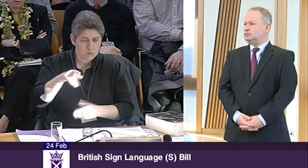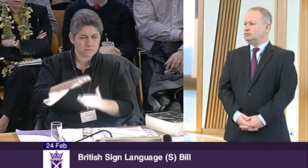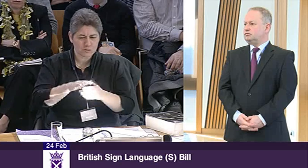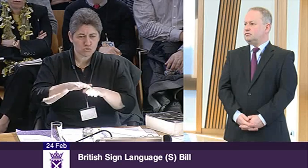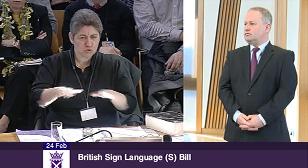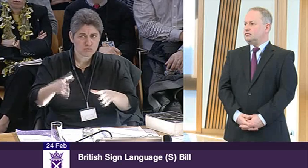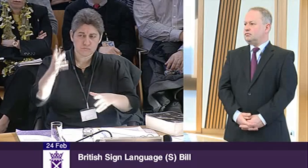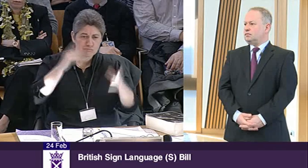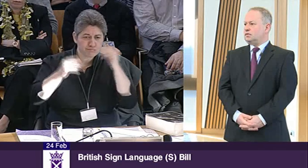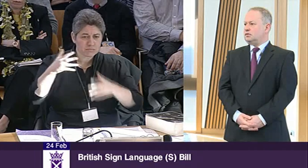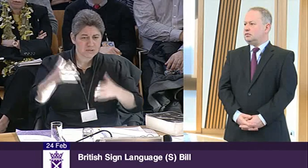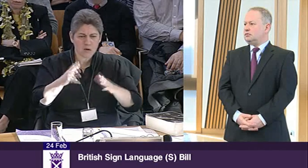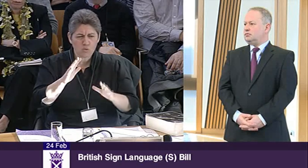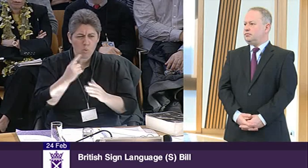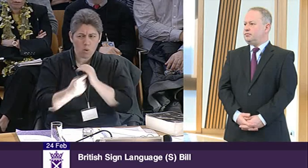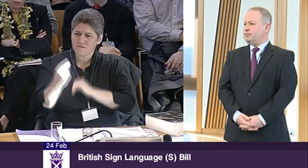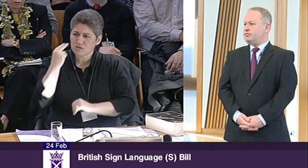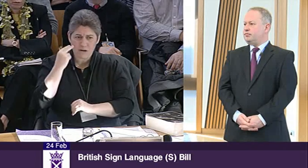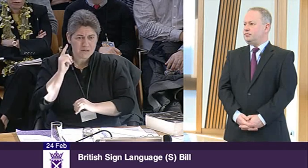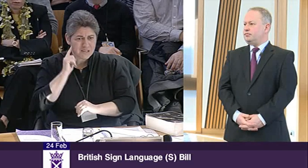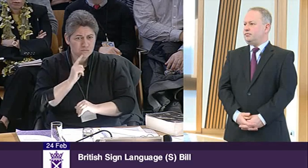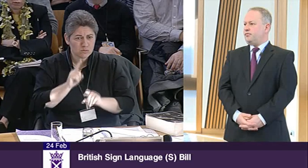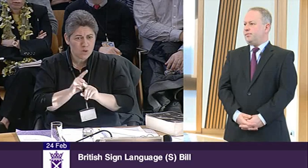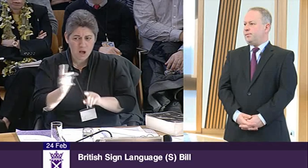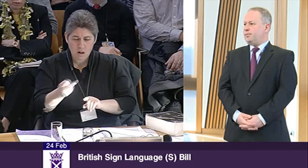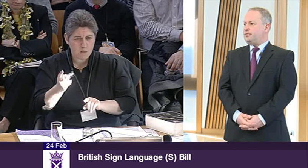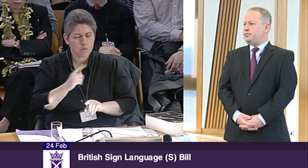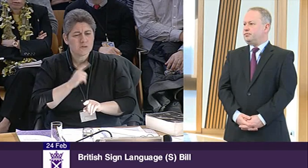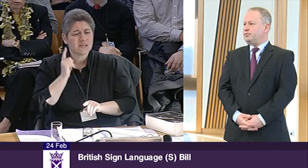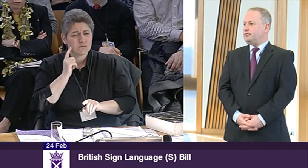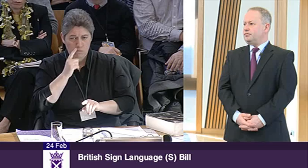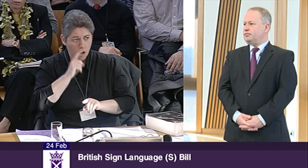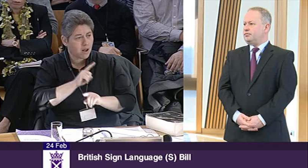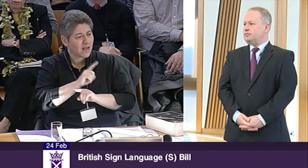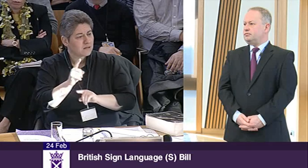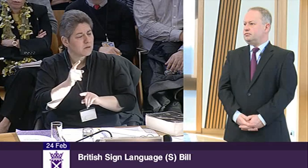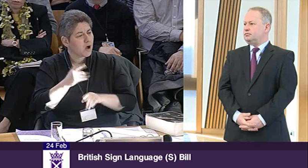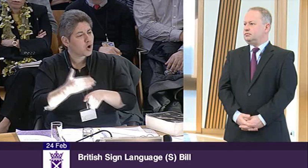Frankie McLean mentioned the national curriculum. It would be terrific for the curriculum to